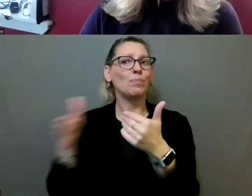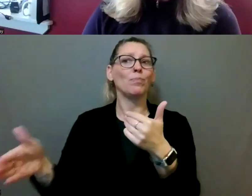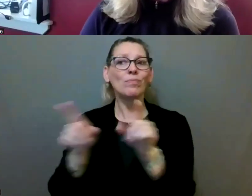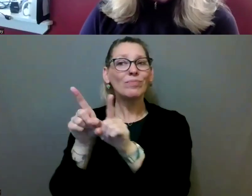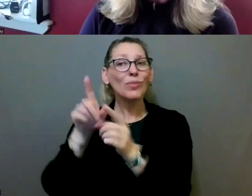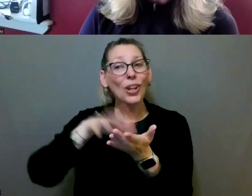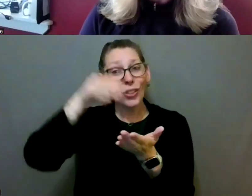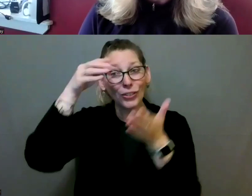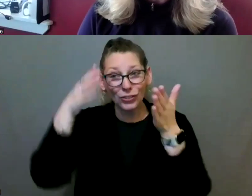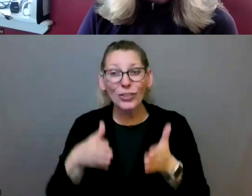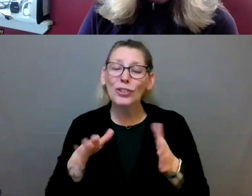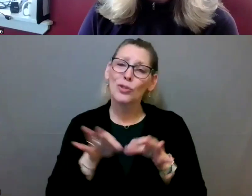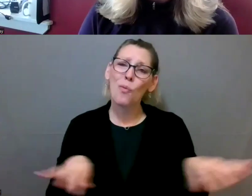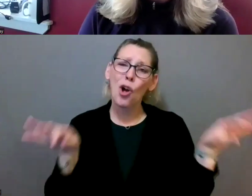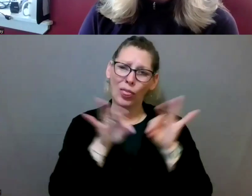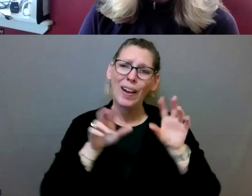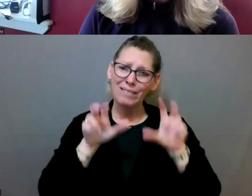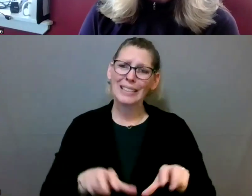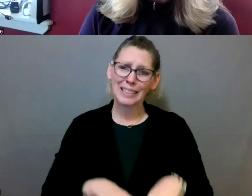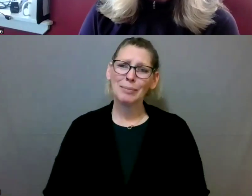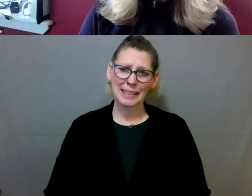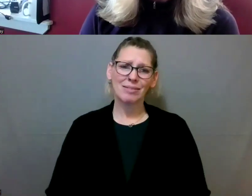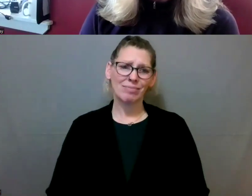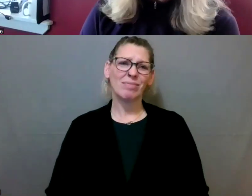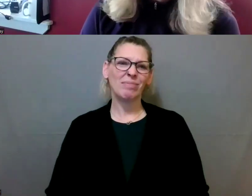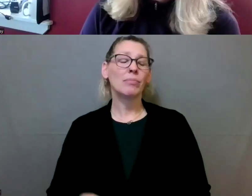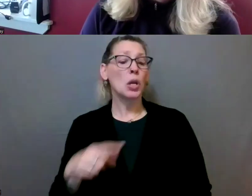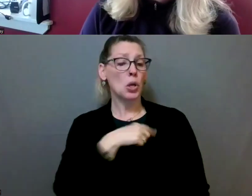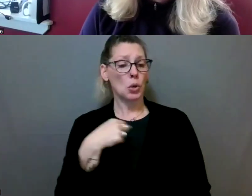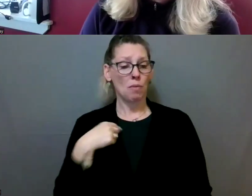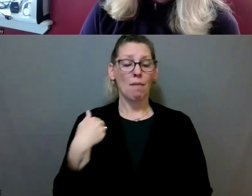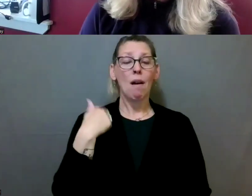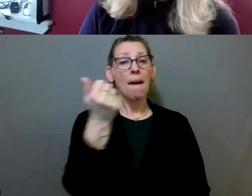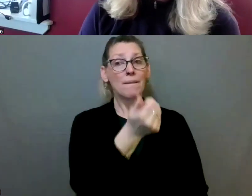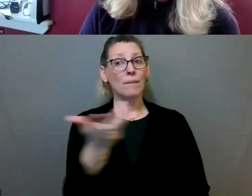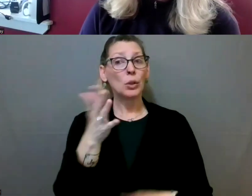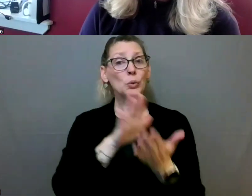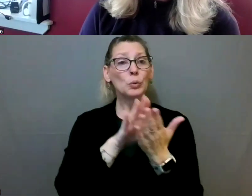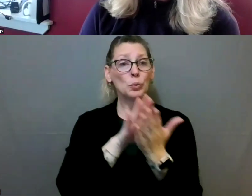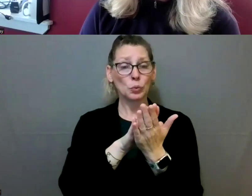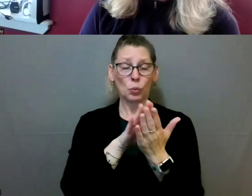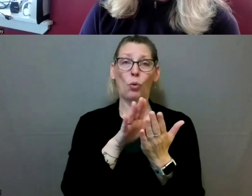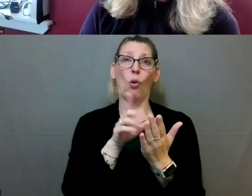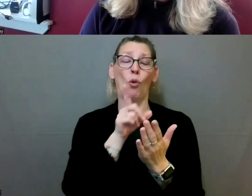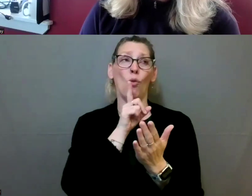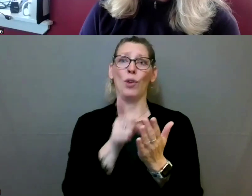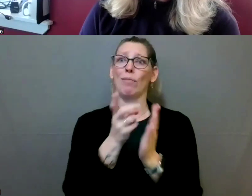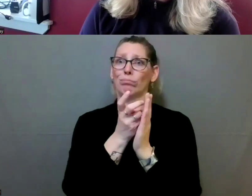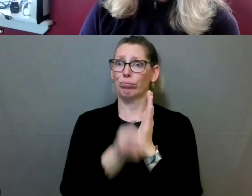so it's a worthy investment we have a couple of schools who are deep in that in our Network